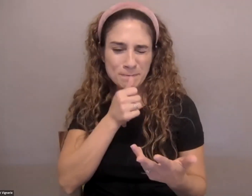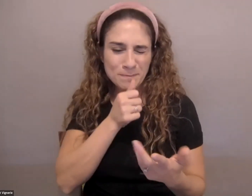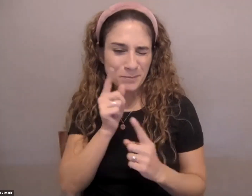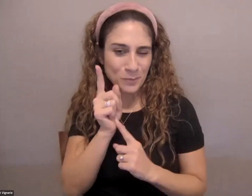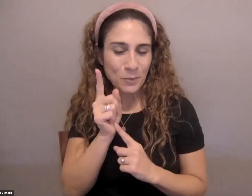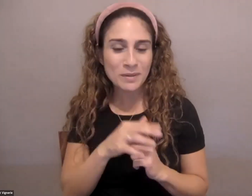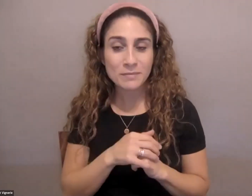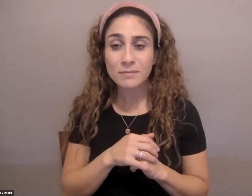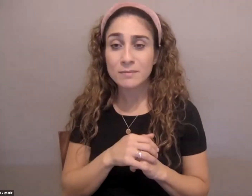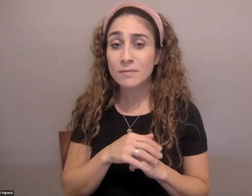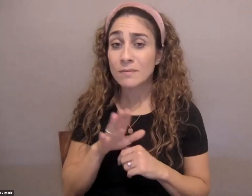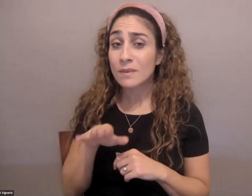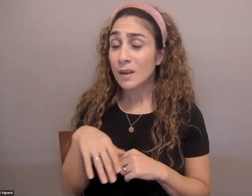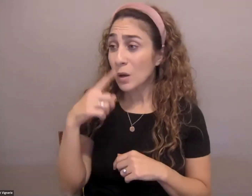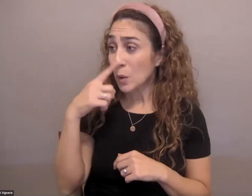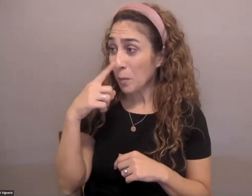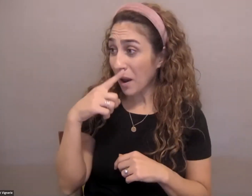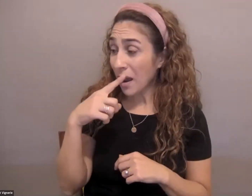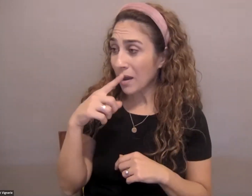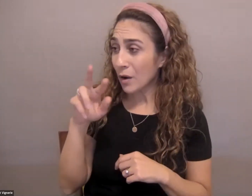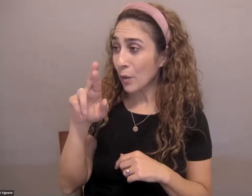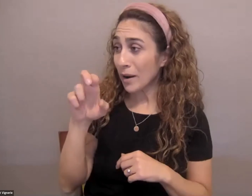Renee Marshall: And I hope you don't mind if I chime in. This is Renee Marshall. Tonette Salter: We